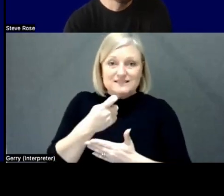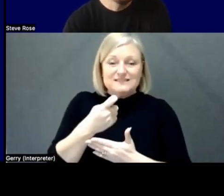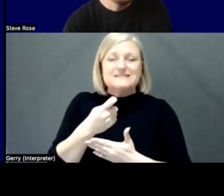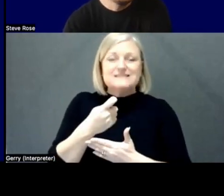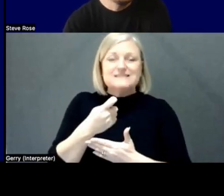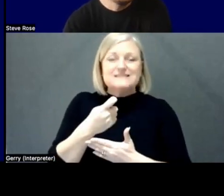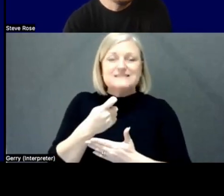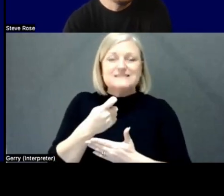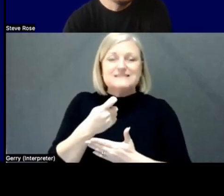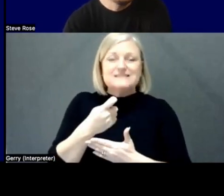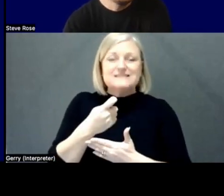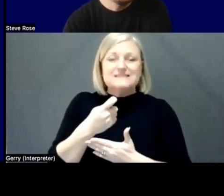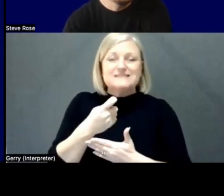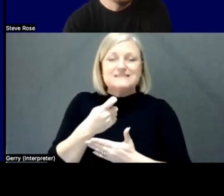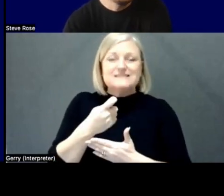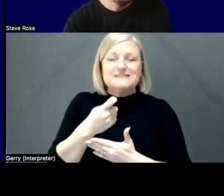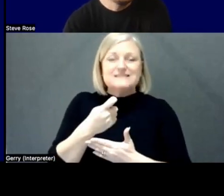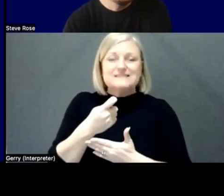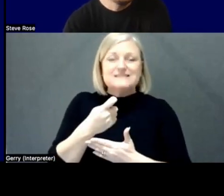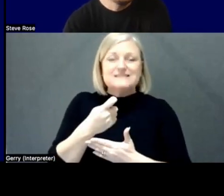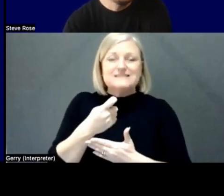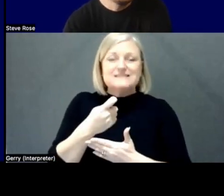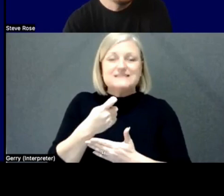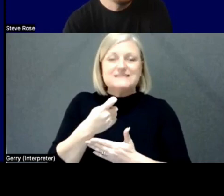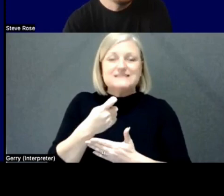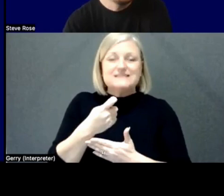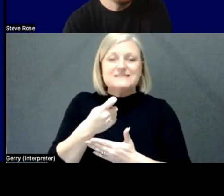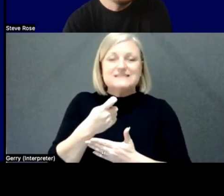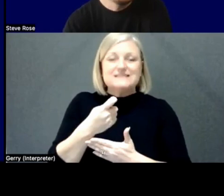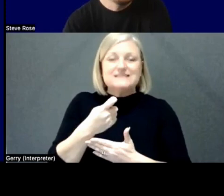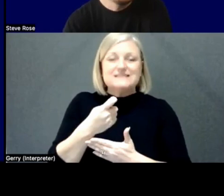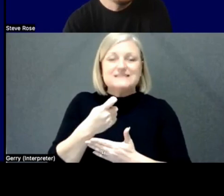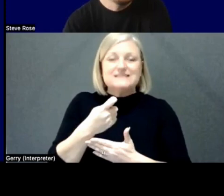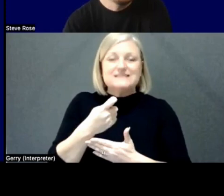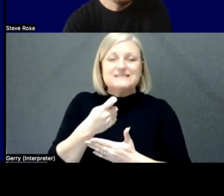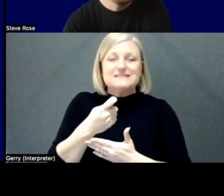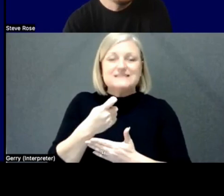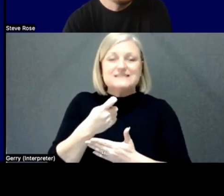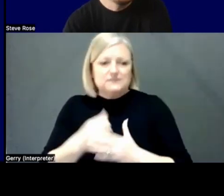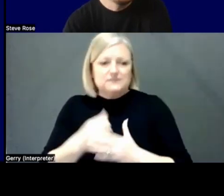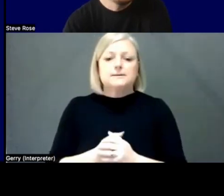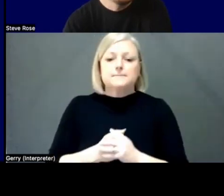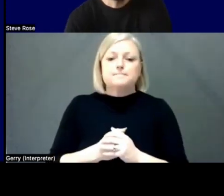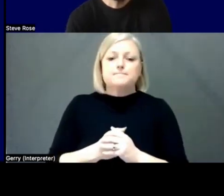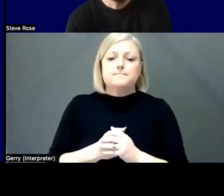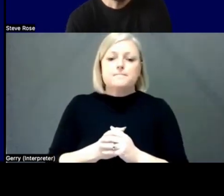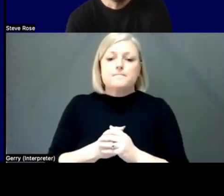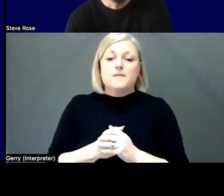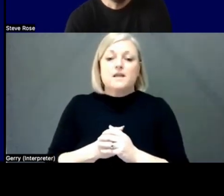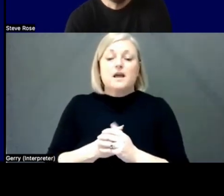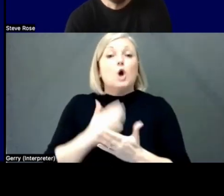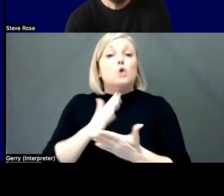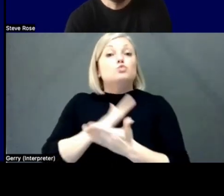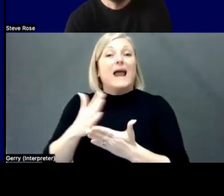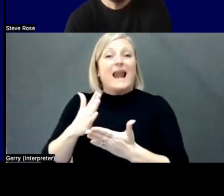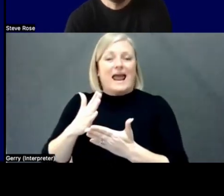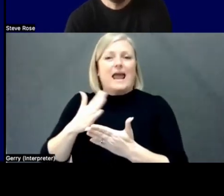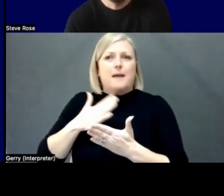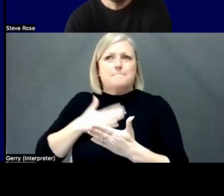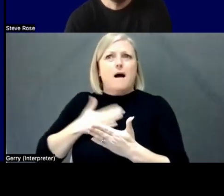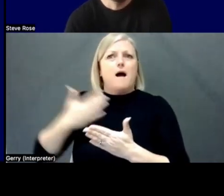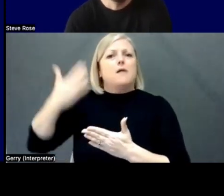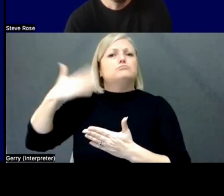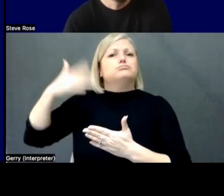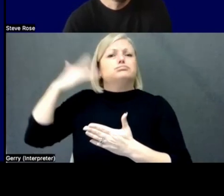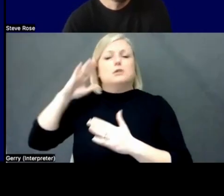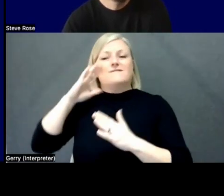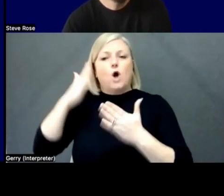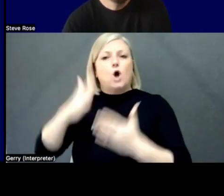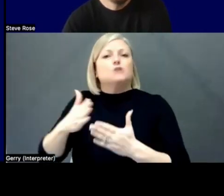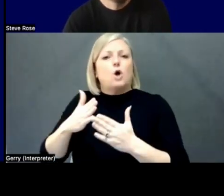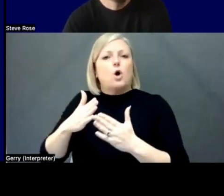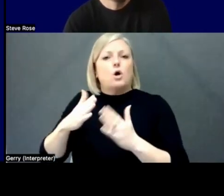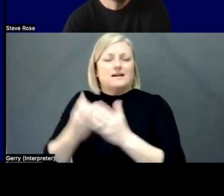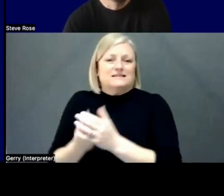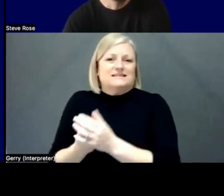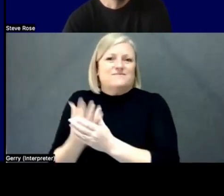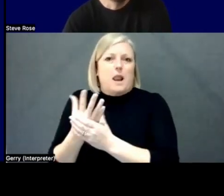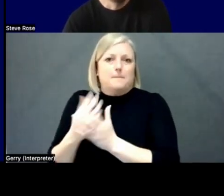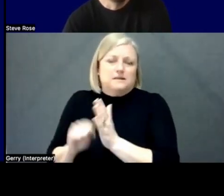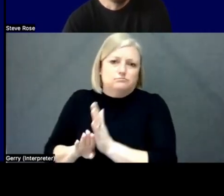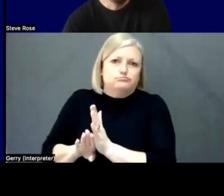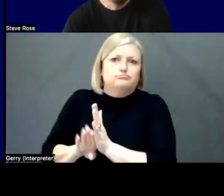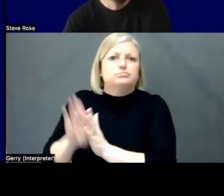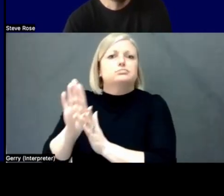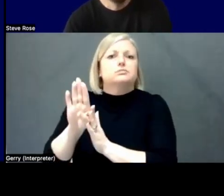I really do have a strong, a developmentalist really. My emphasis is on children but not exclusively and